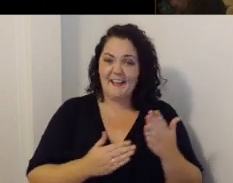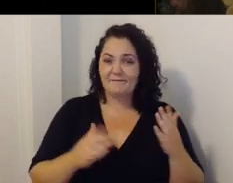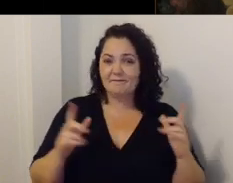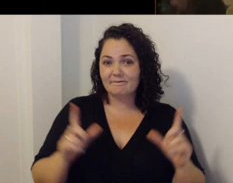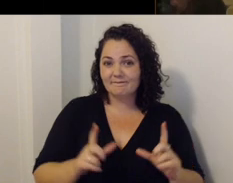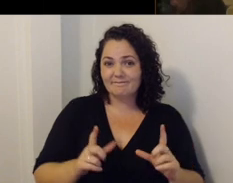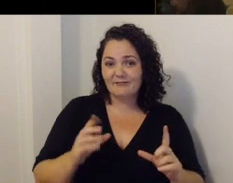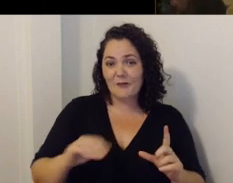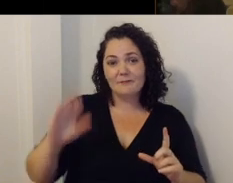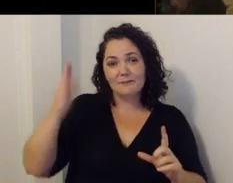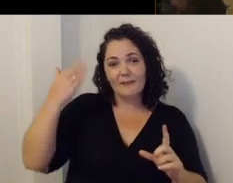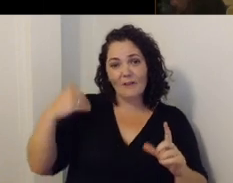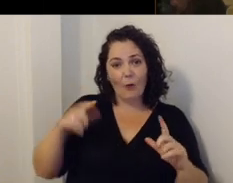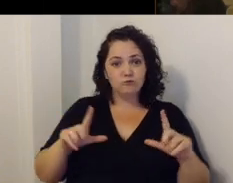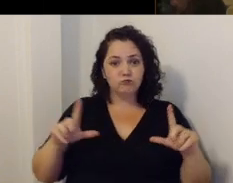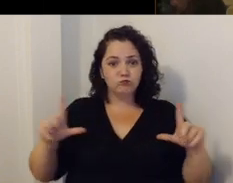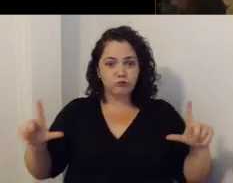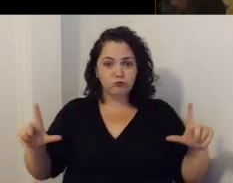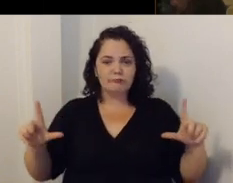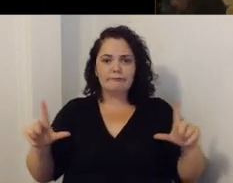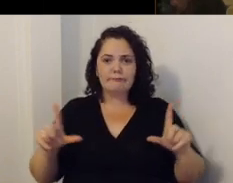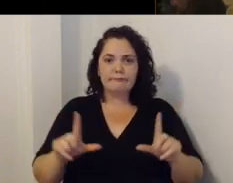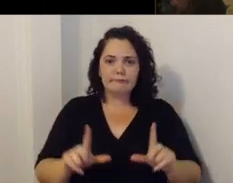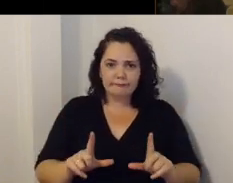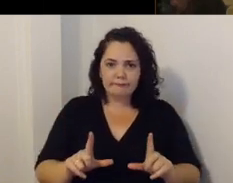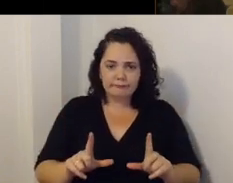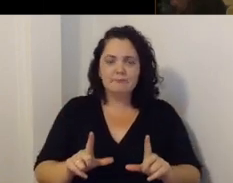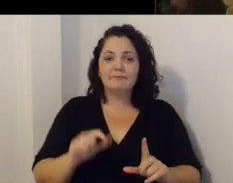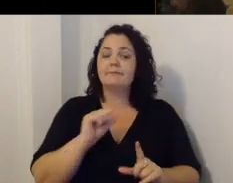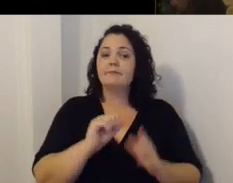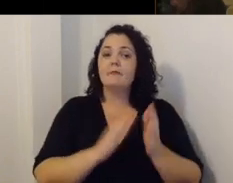there are prints of this painting that survive and in the Metropolitan Museum's collection, they